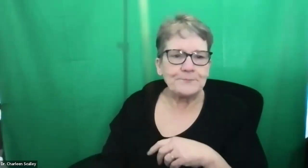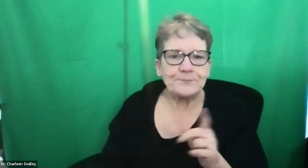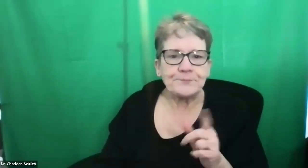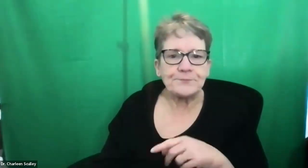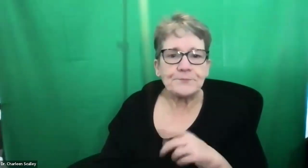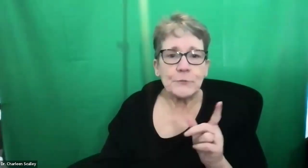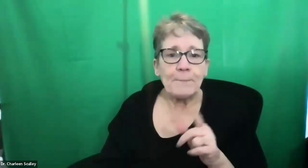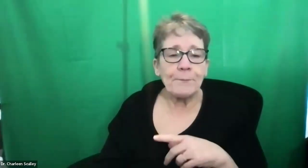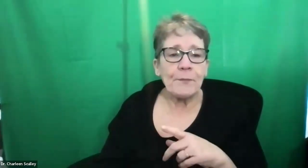And they are supporting the bill.